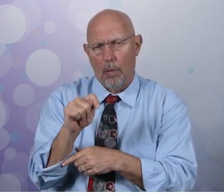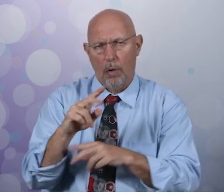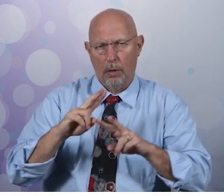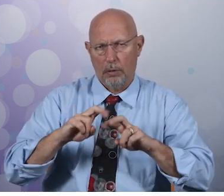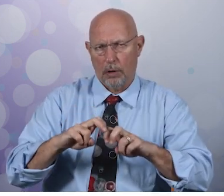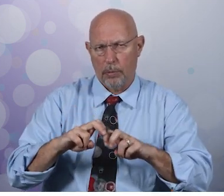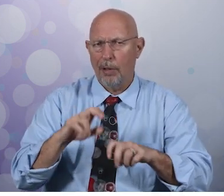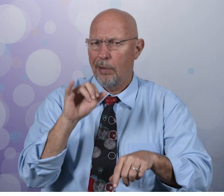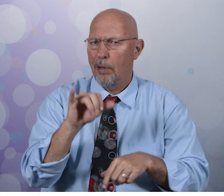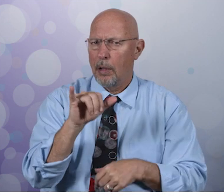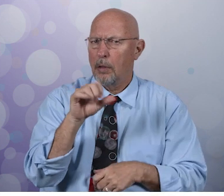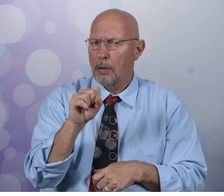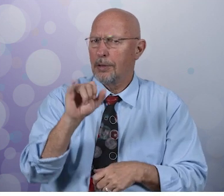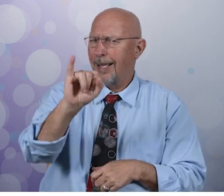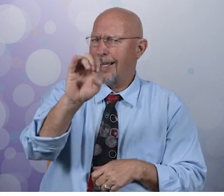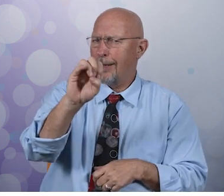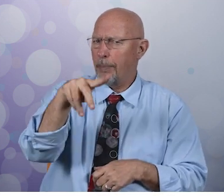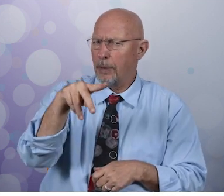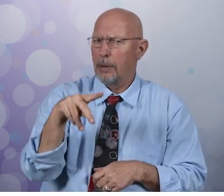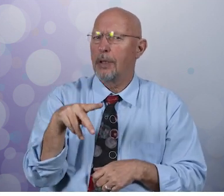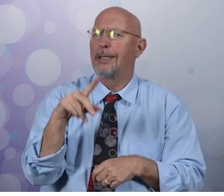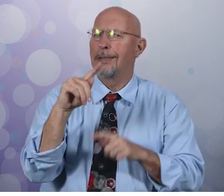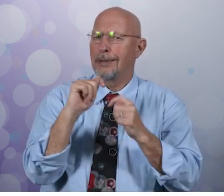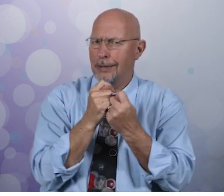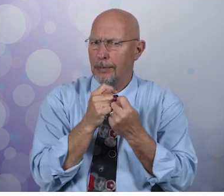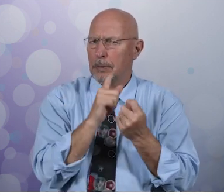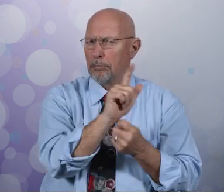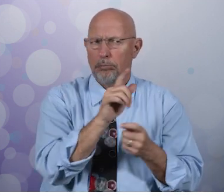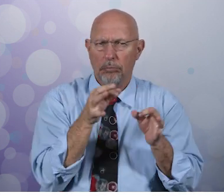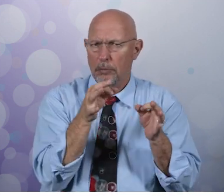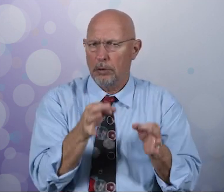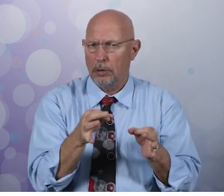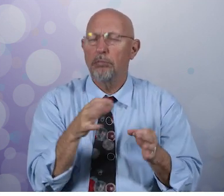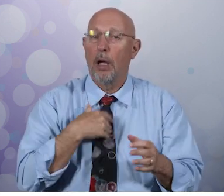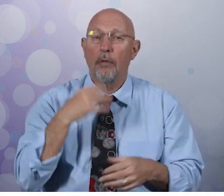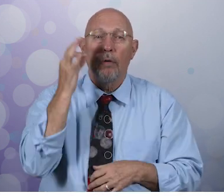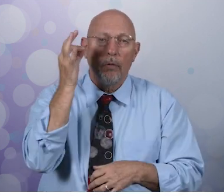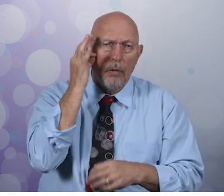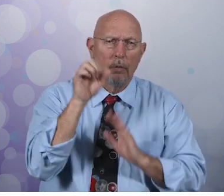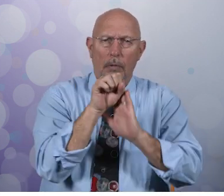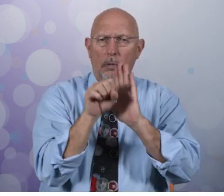is an IEP team decision. There are federal and state guidelines